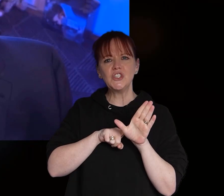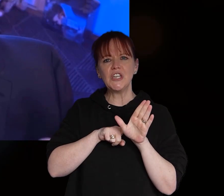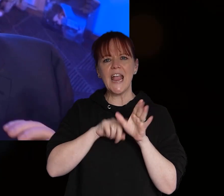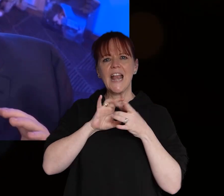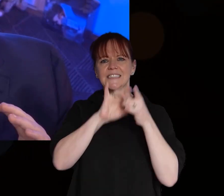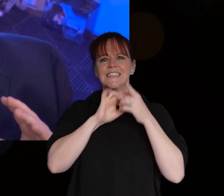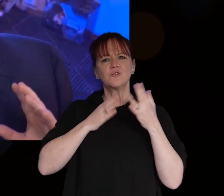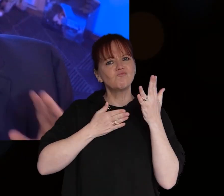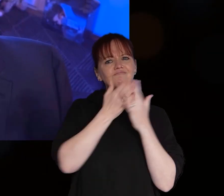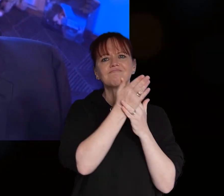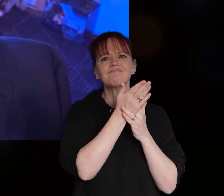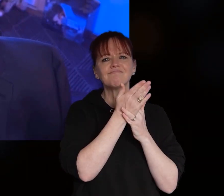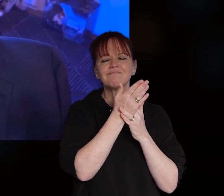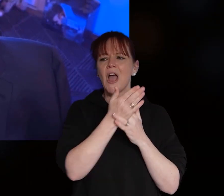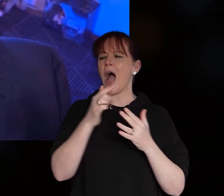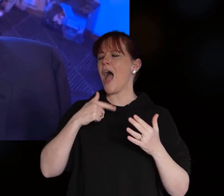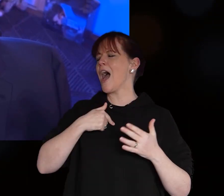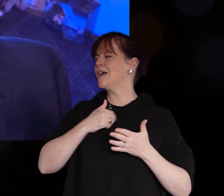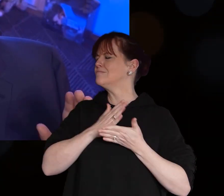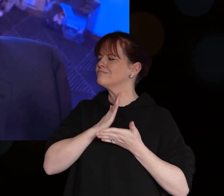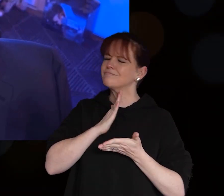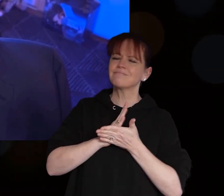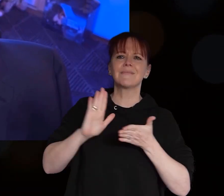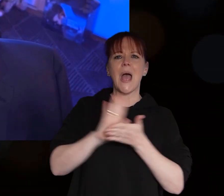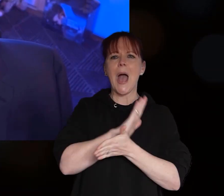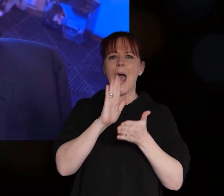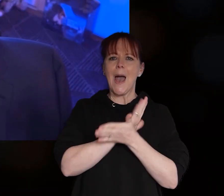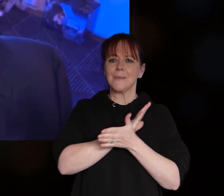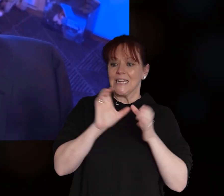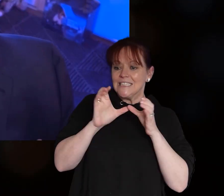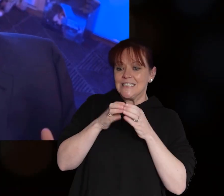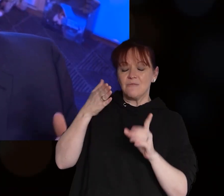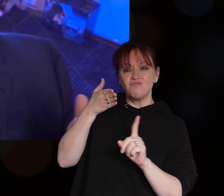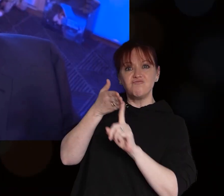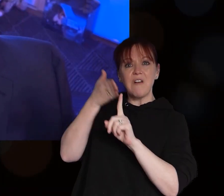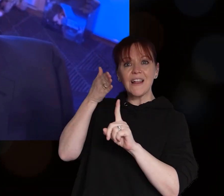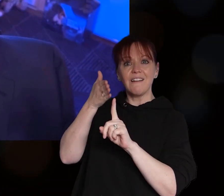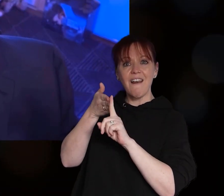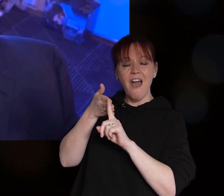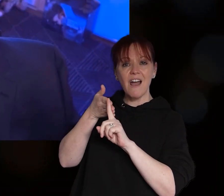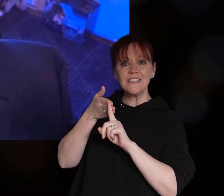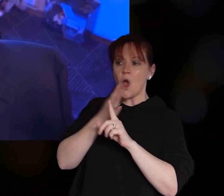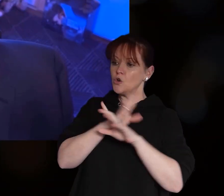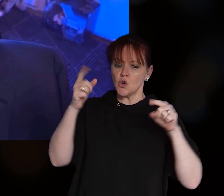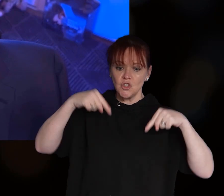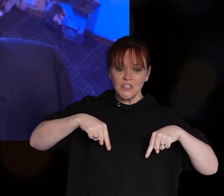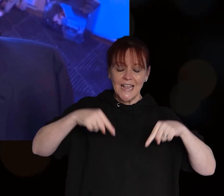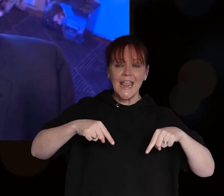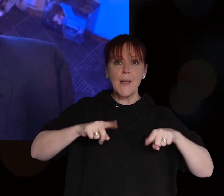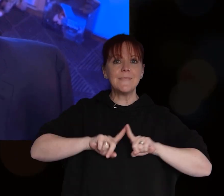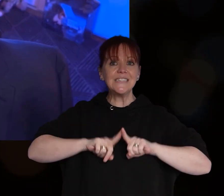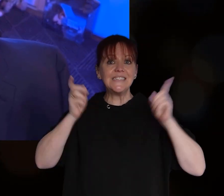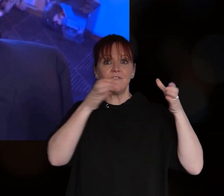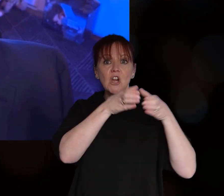It has made me very happy to see the team so recognized, not just here, but in other accessibility categories too.